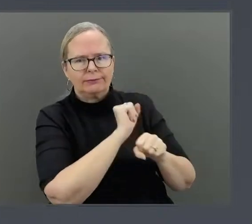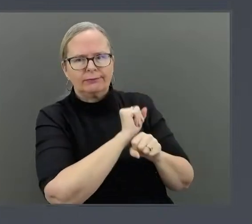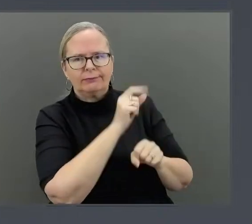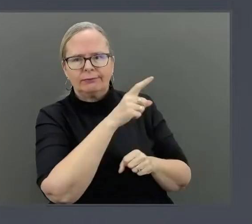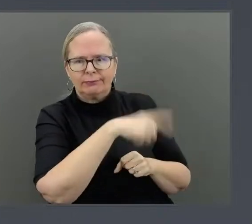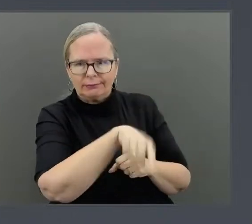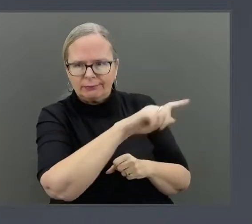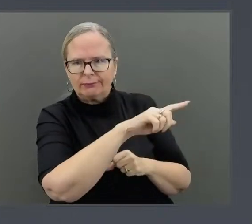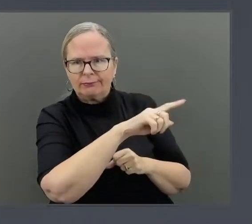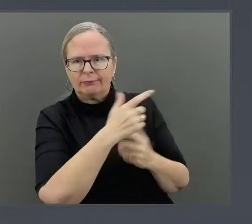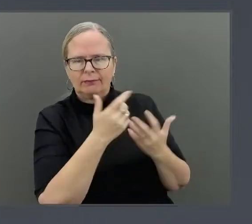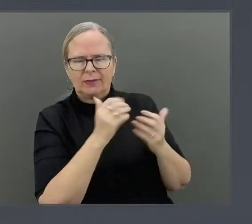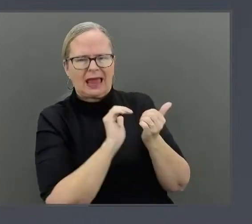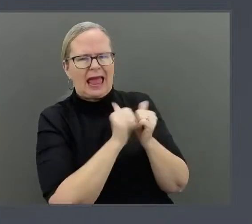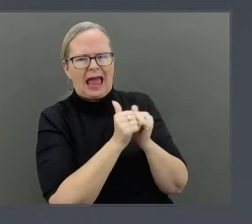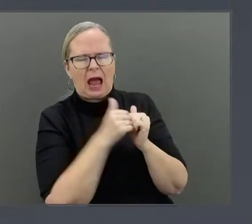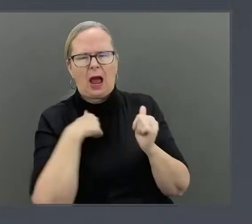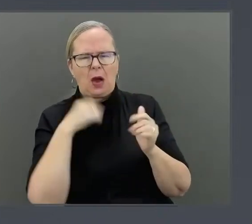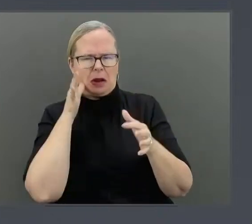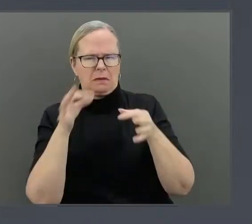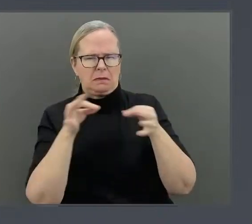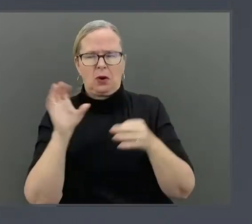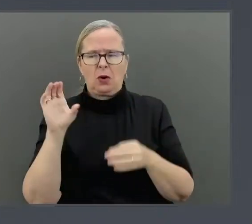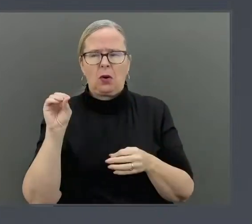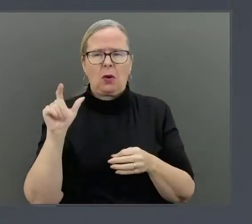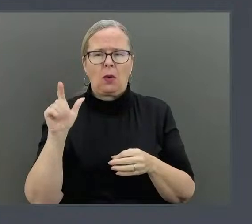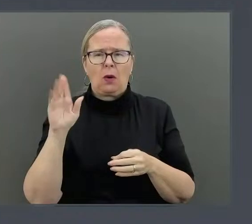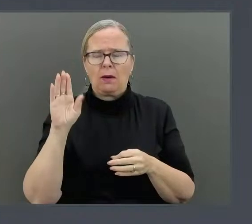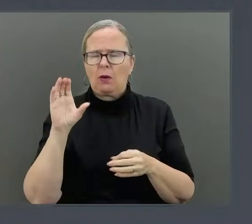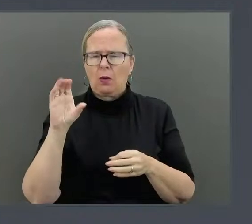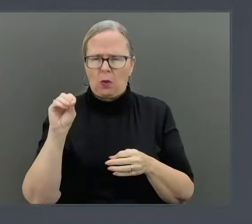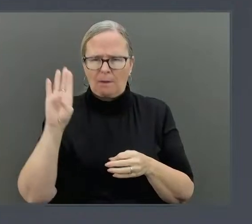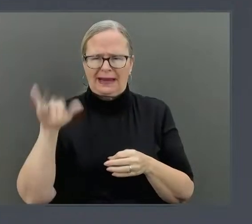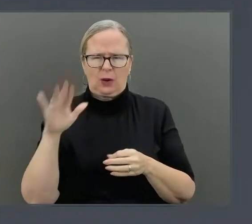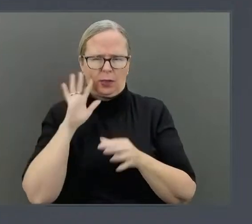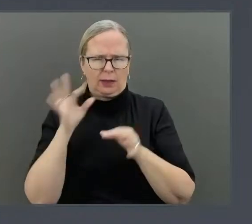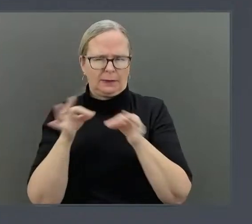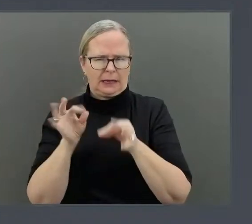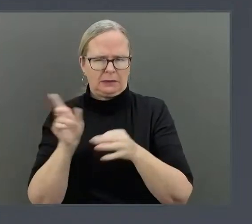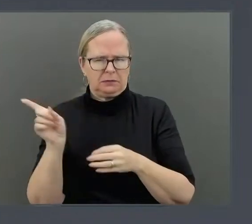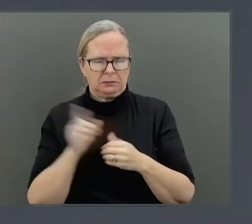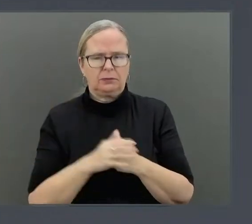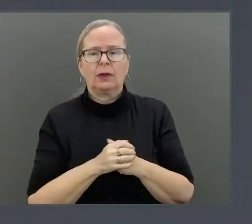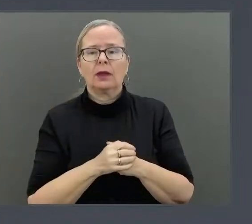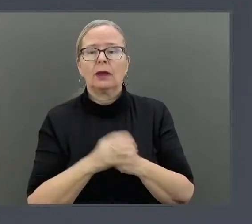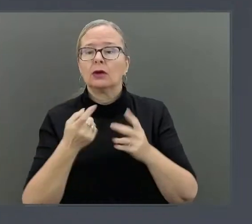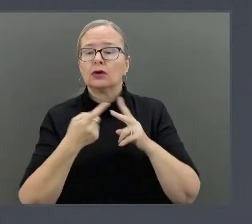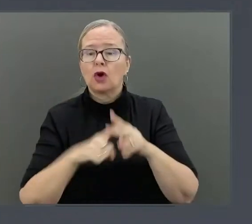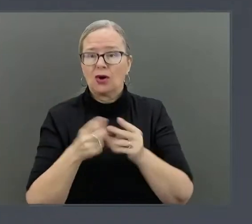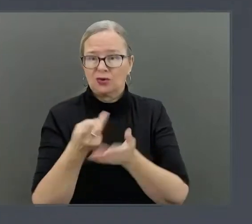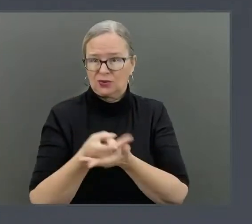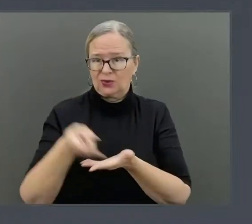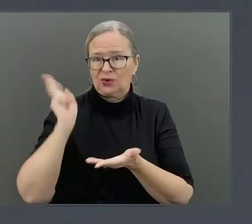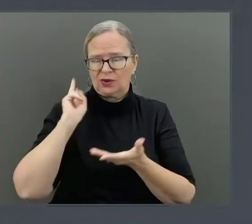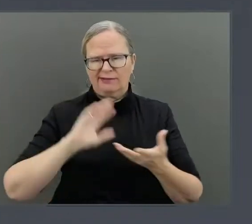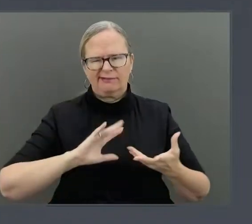that since the start of this Water Crisis two weeks ago we've saved over 600 Olympic siiz